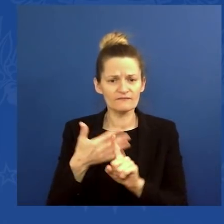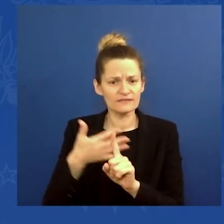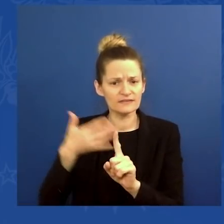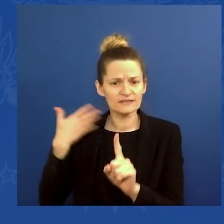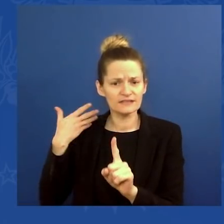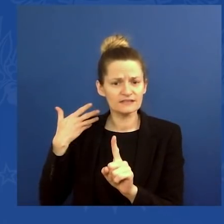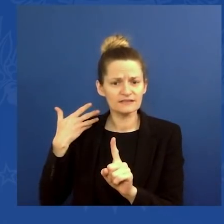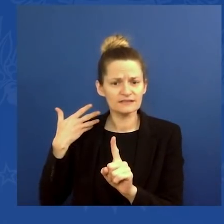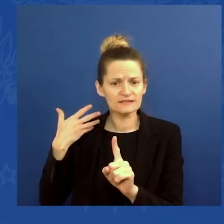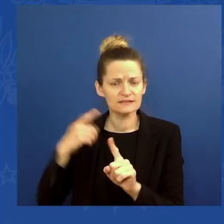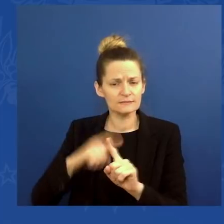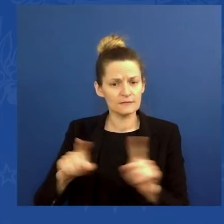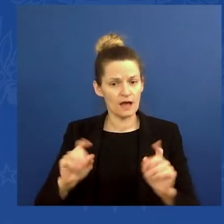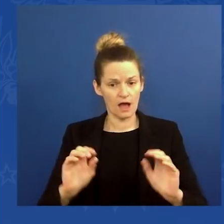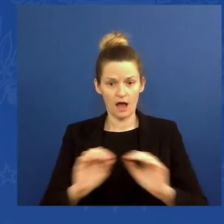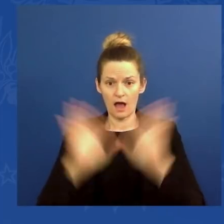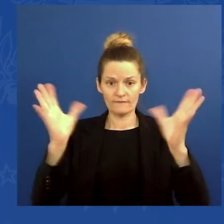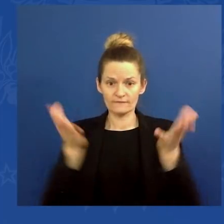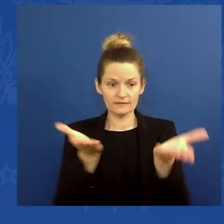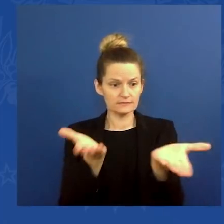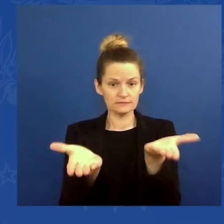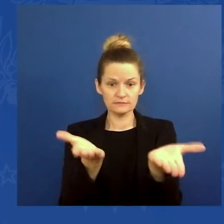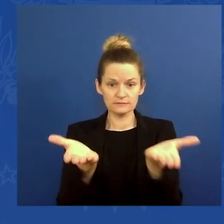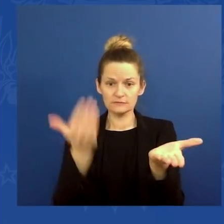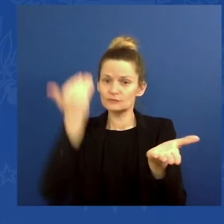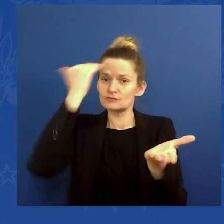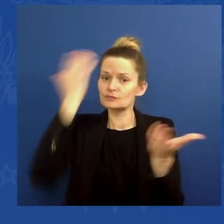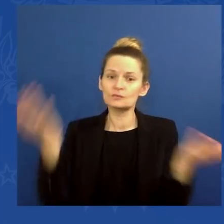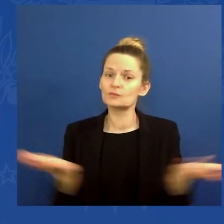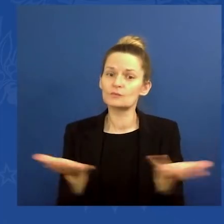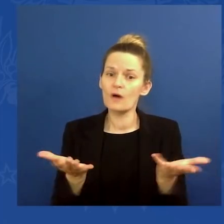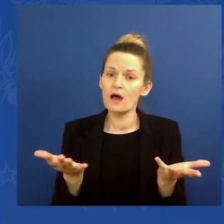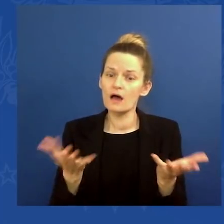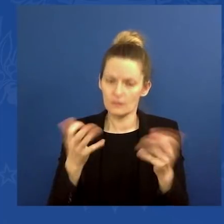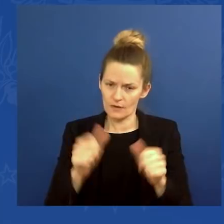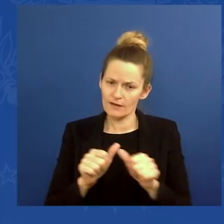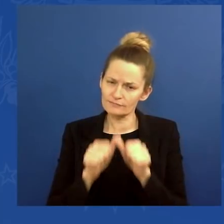Nearly two generations of children living in peace.